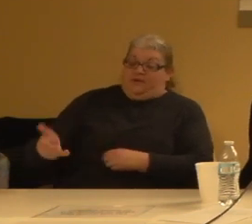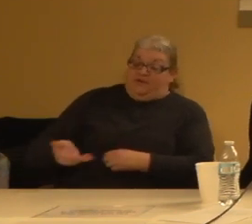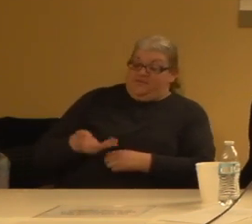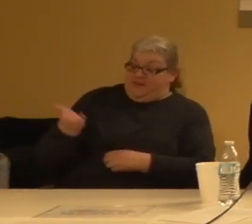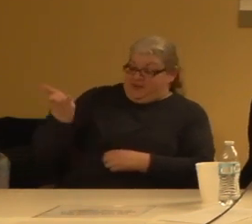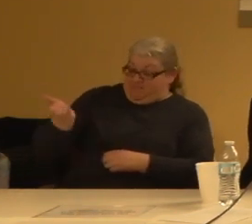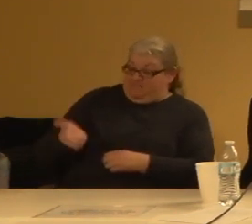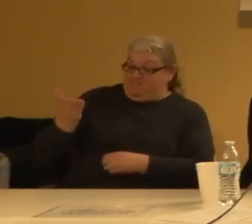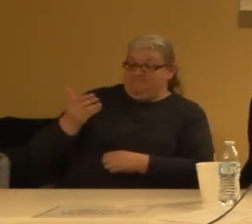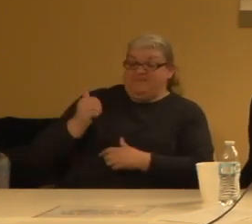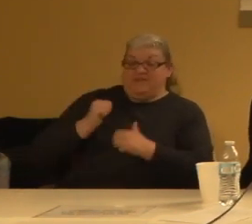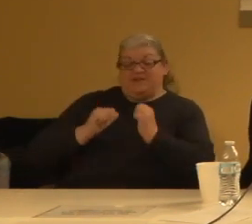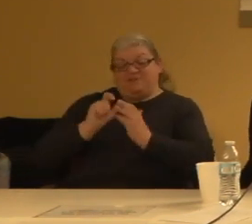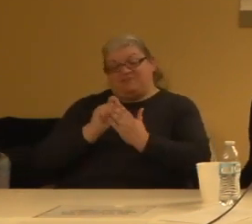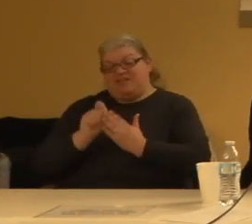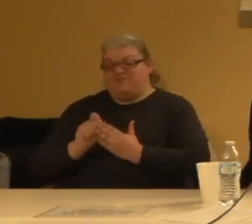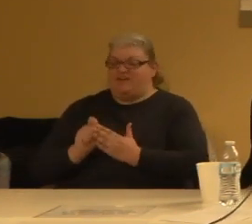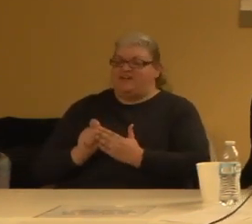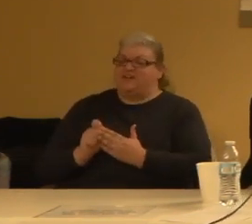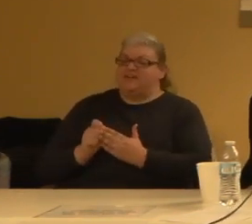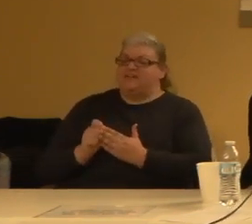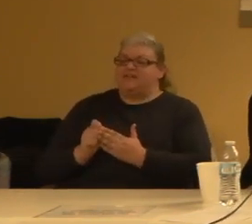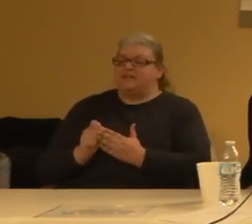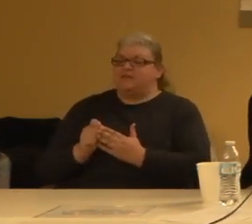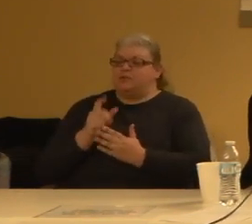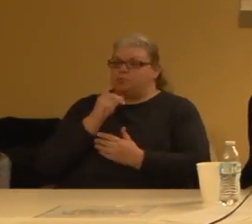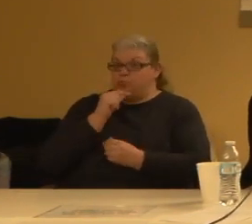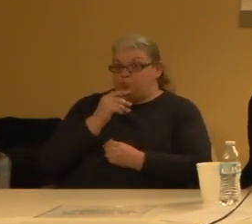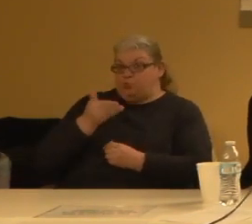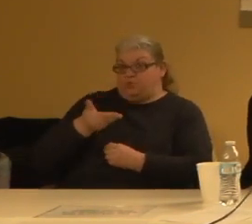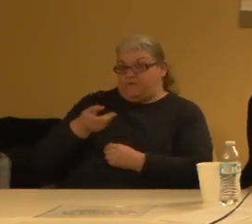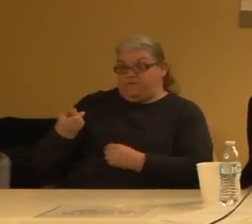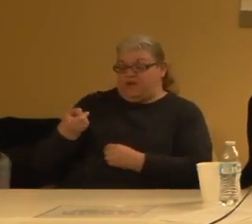and your mandate from whoever's inviting you is "Change who